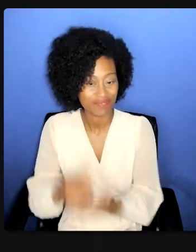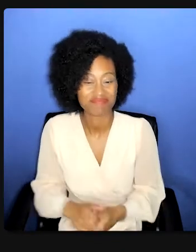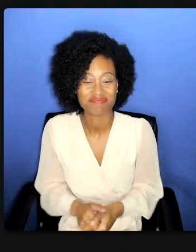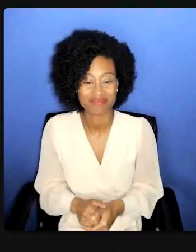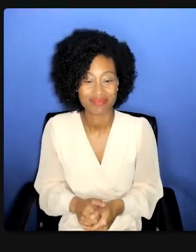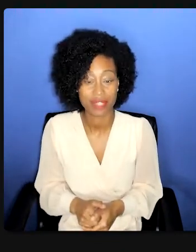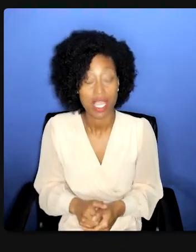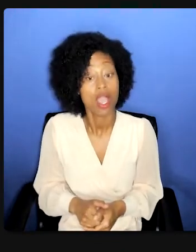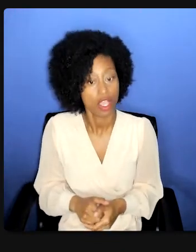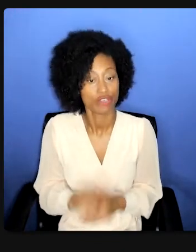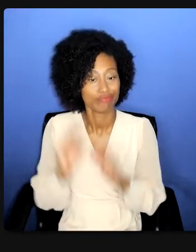your images.